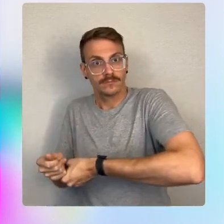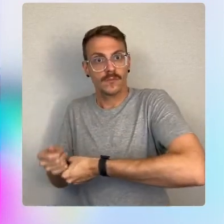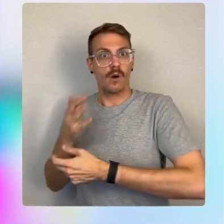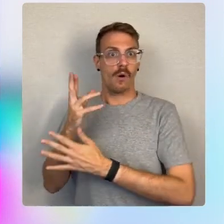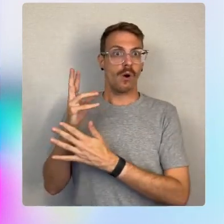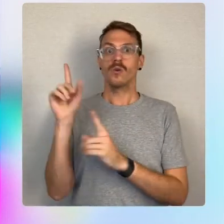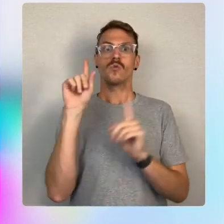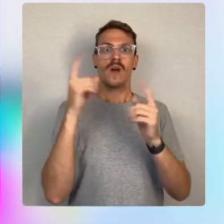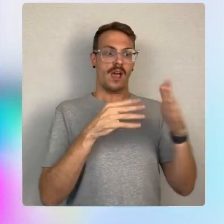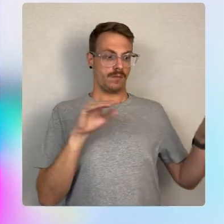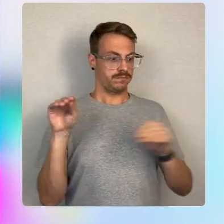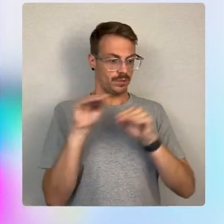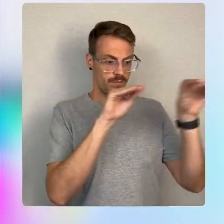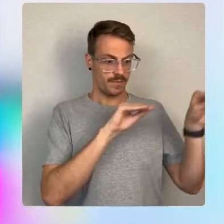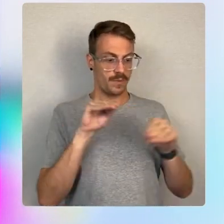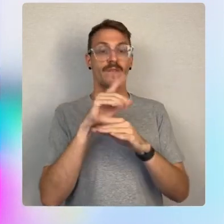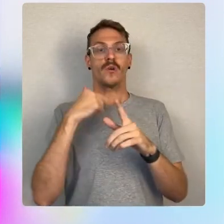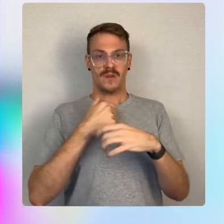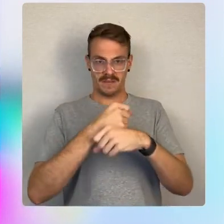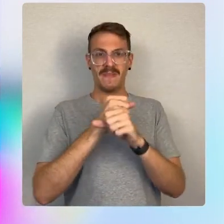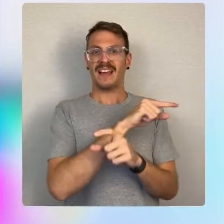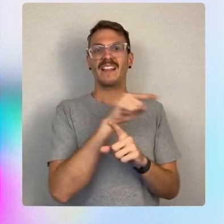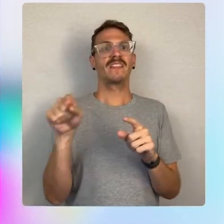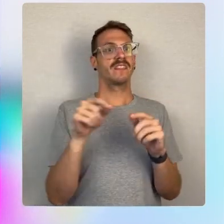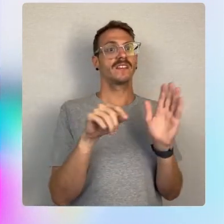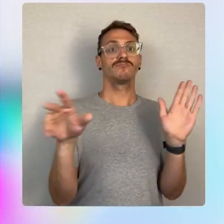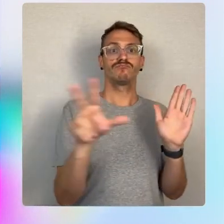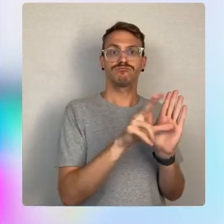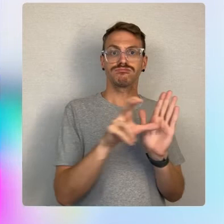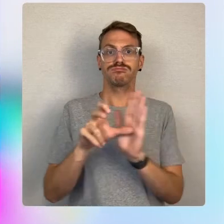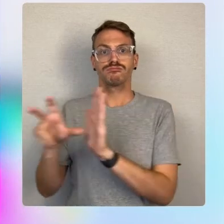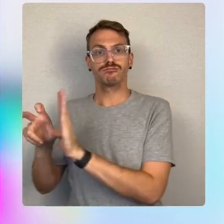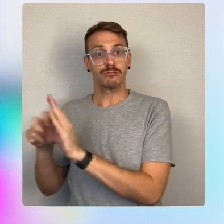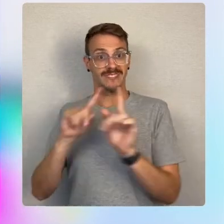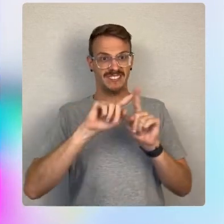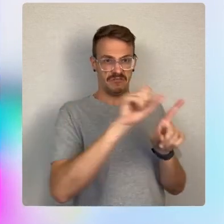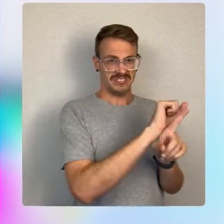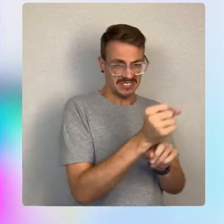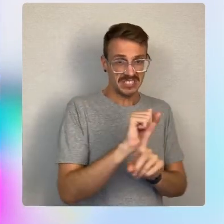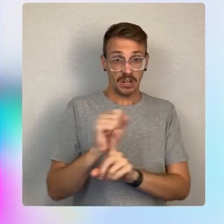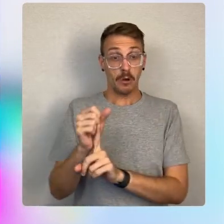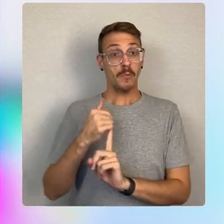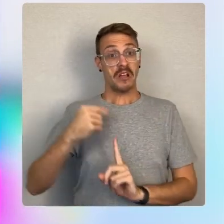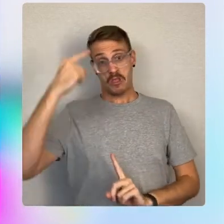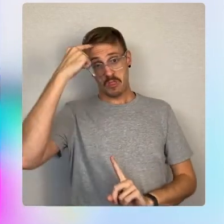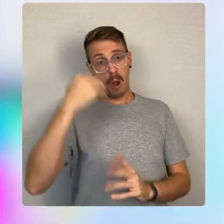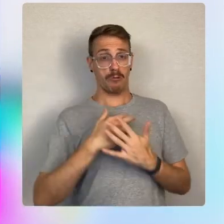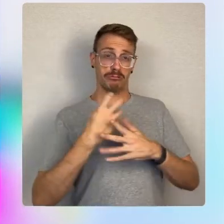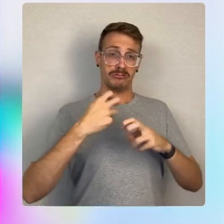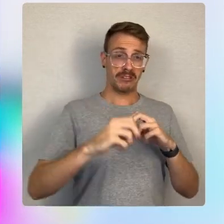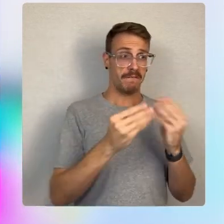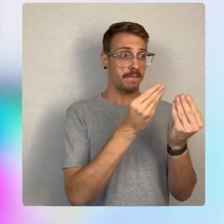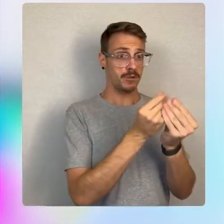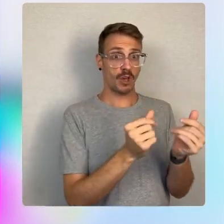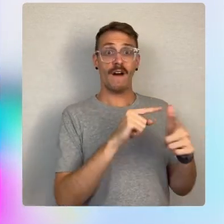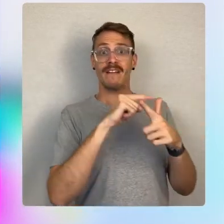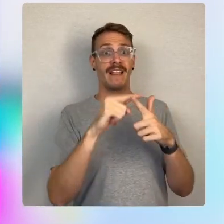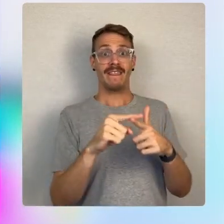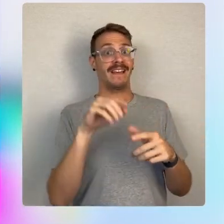we were able to kind of create these recordings of a bunch of different scenarios that we thought would be difficult to solve for, and then purely in the editor,